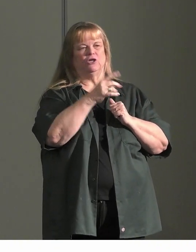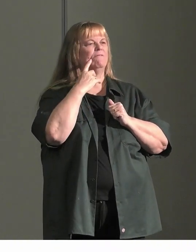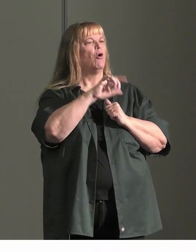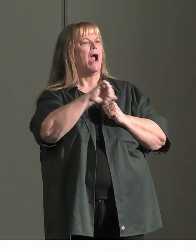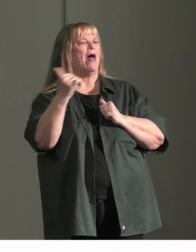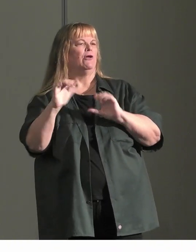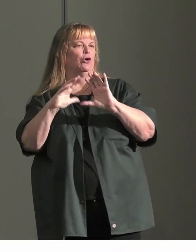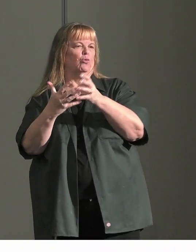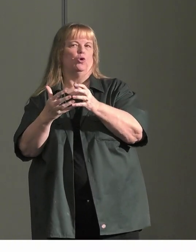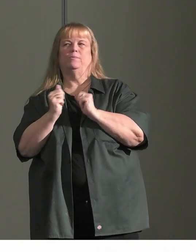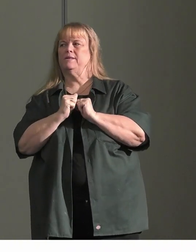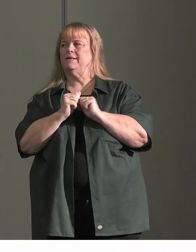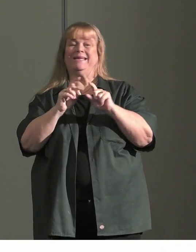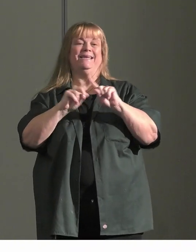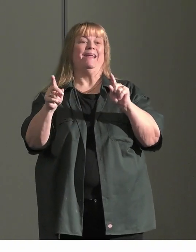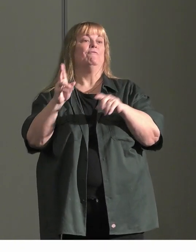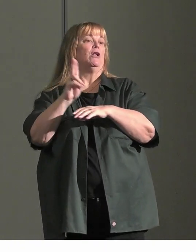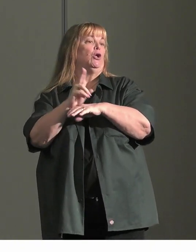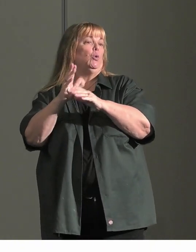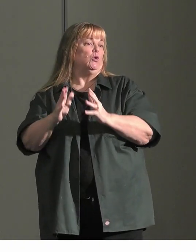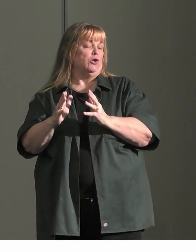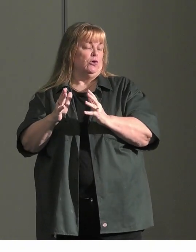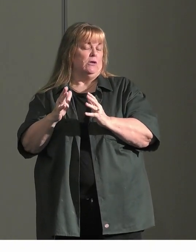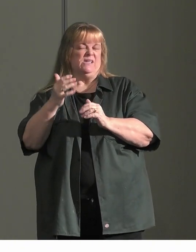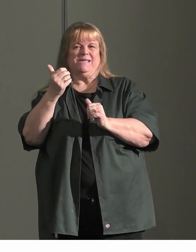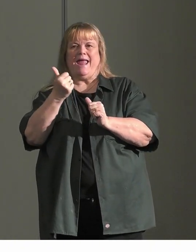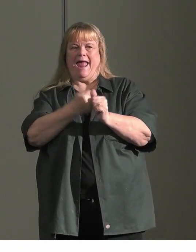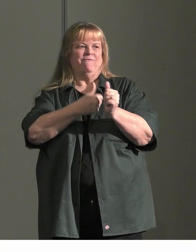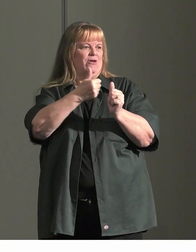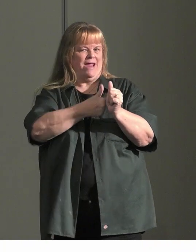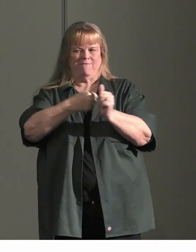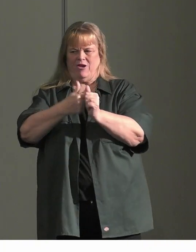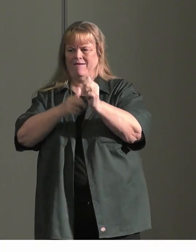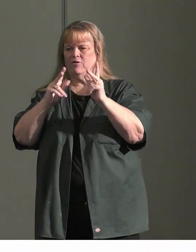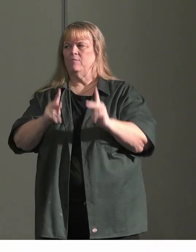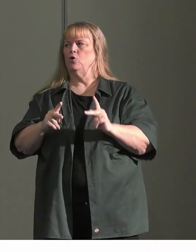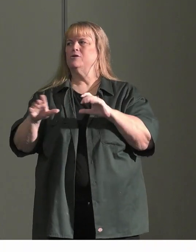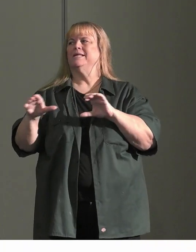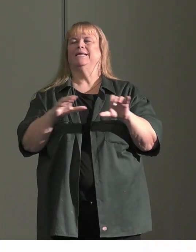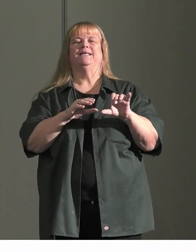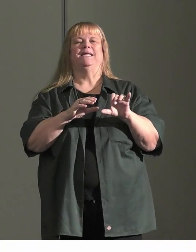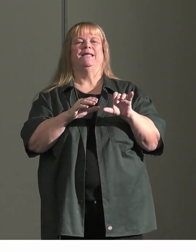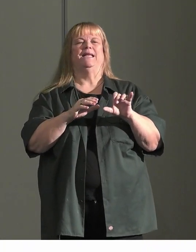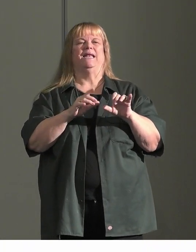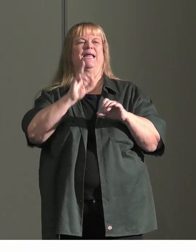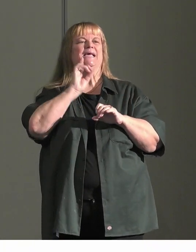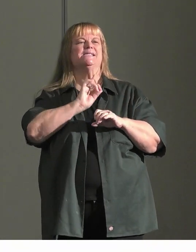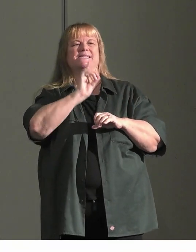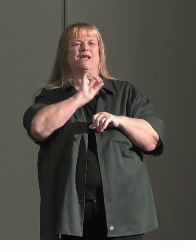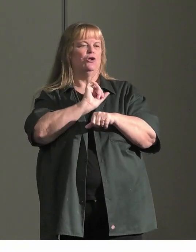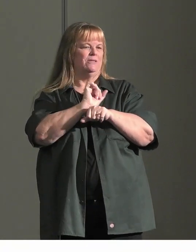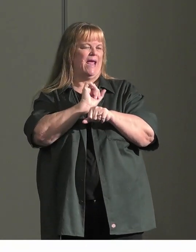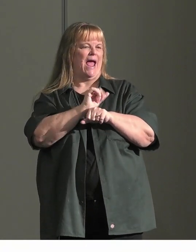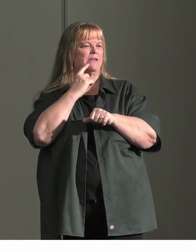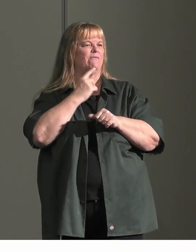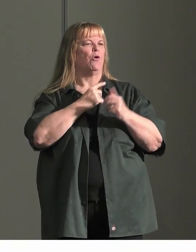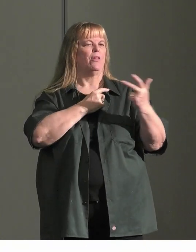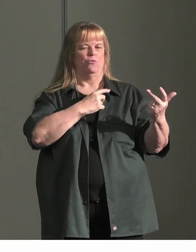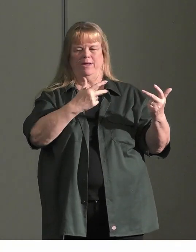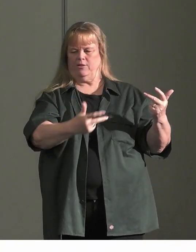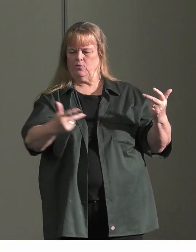groups. These were different users. And every person did a single task of those 3 groupings.